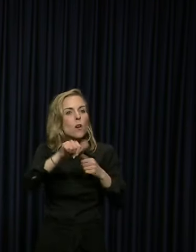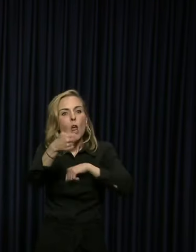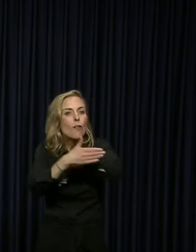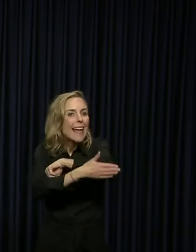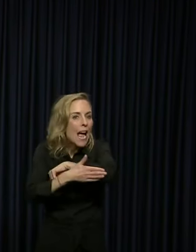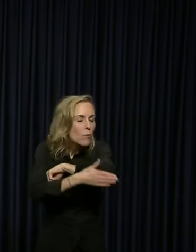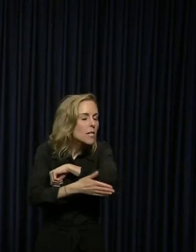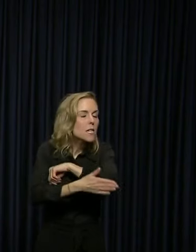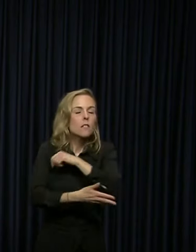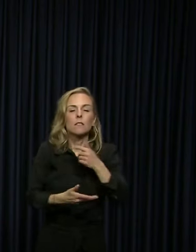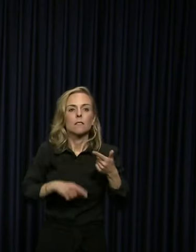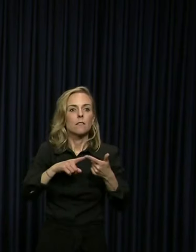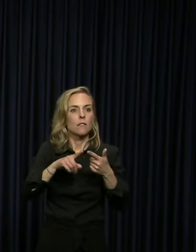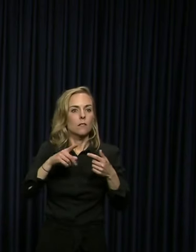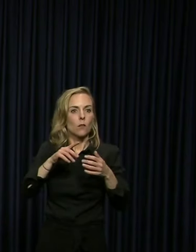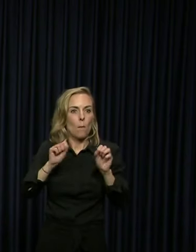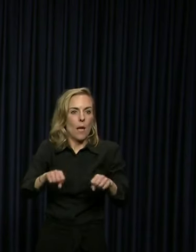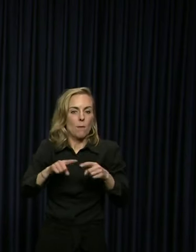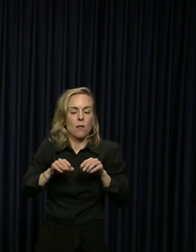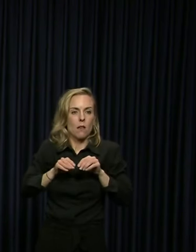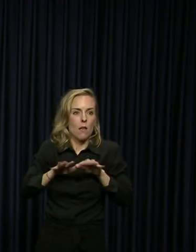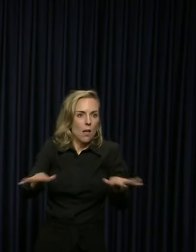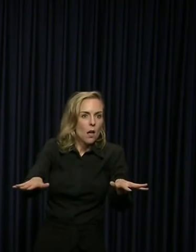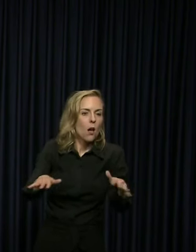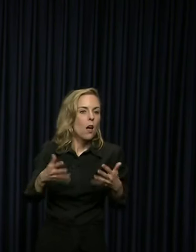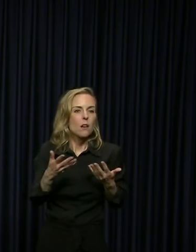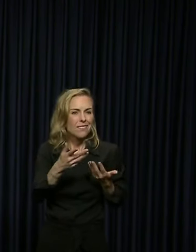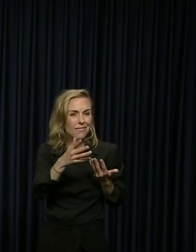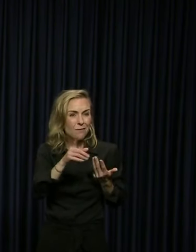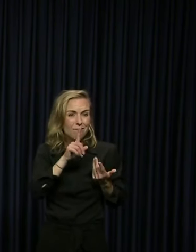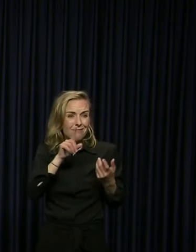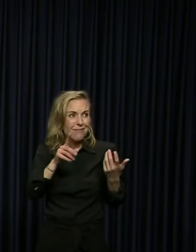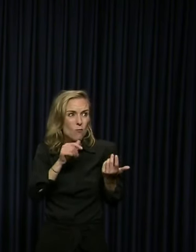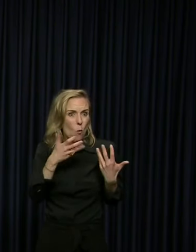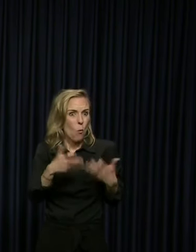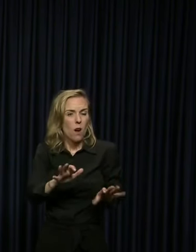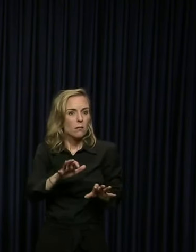THROUGH IT WE'RE JUST A WORRIED